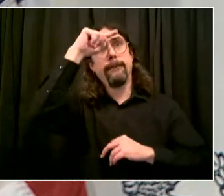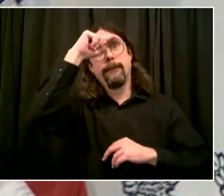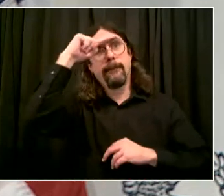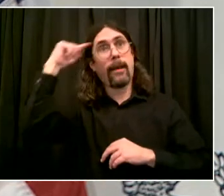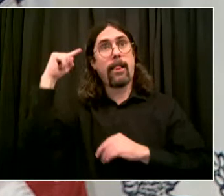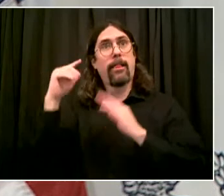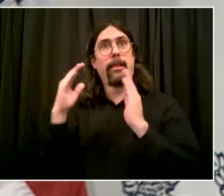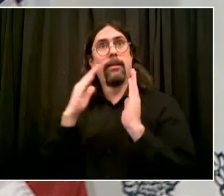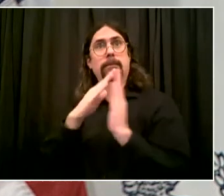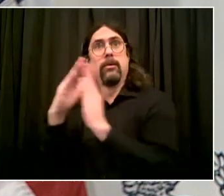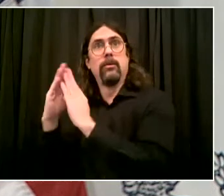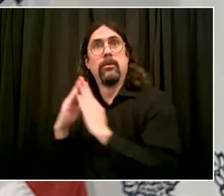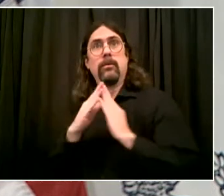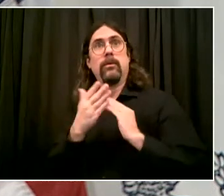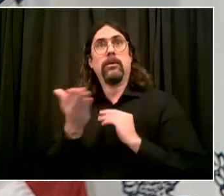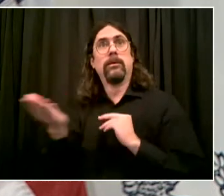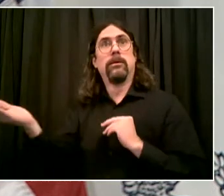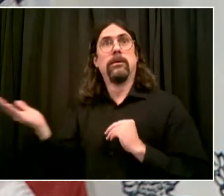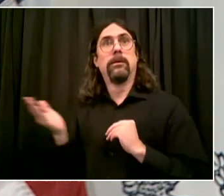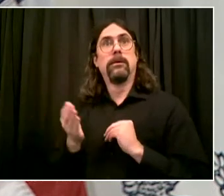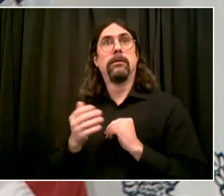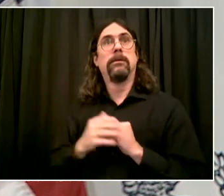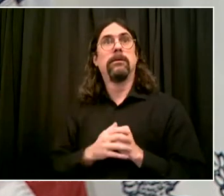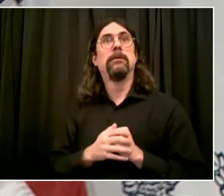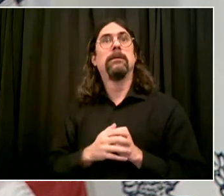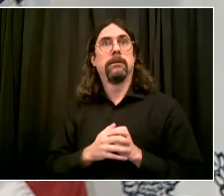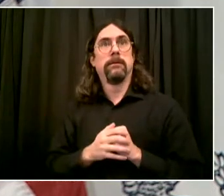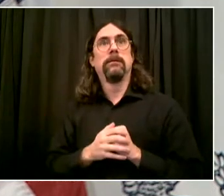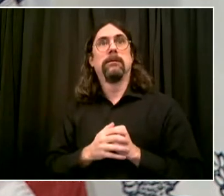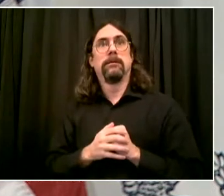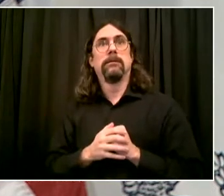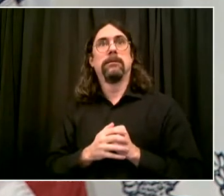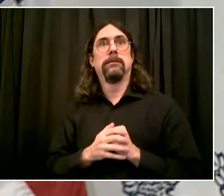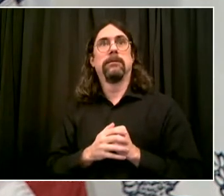COMMUNITY. THTHERE'E'S SEEKING COMMING IIN ITWH YOU ON THE